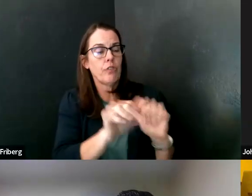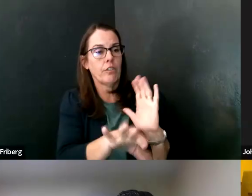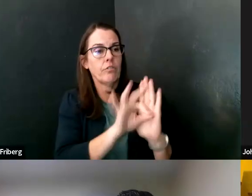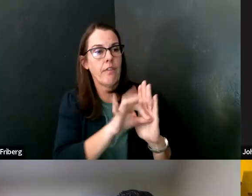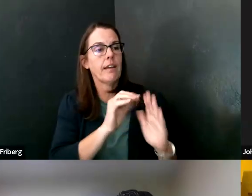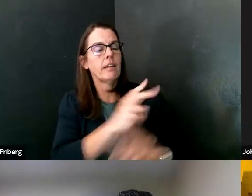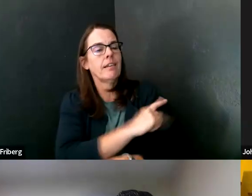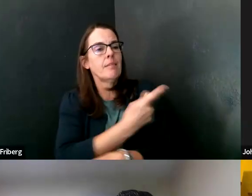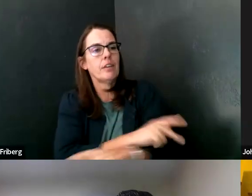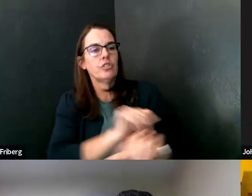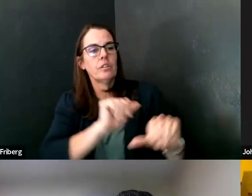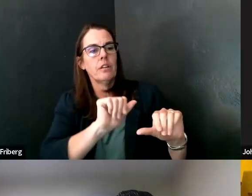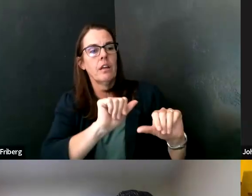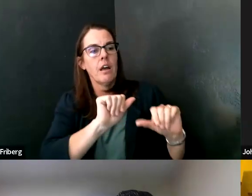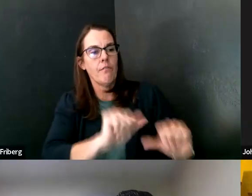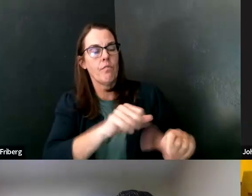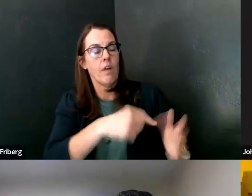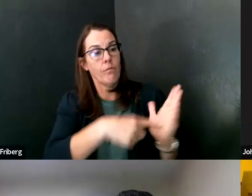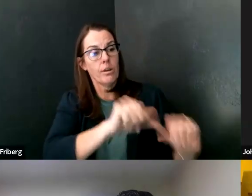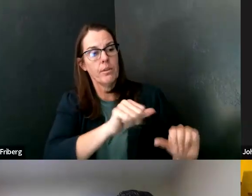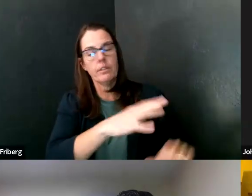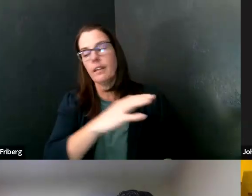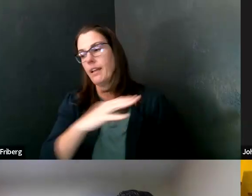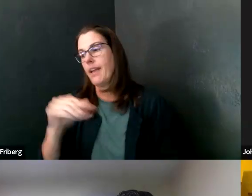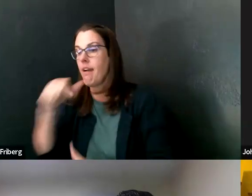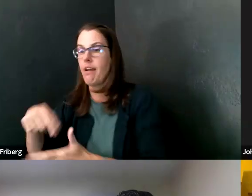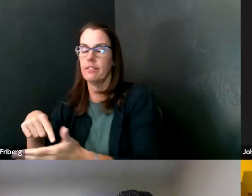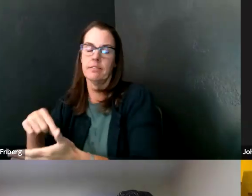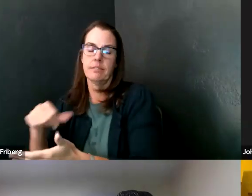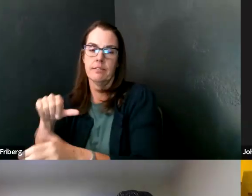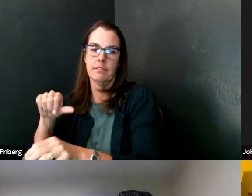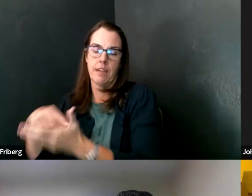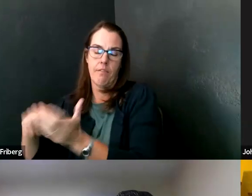affordability and unaffordability threshold. What what becomes affordable and unaffordable.